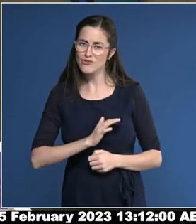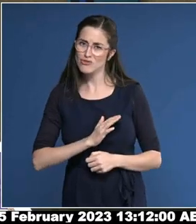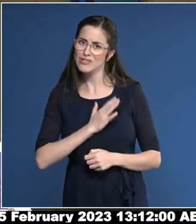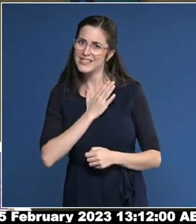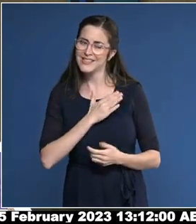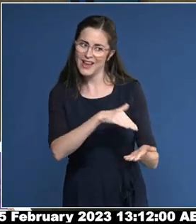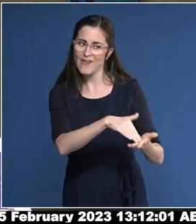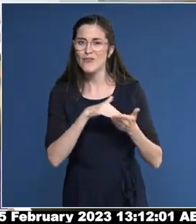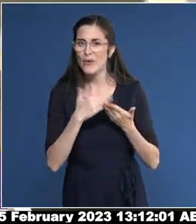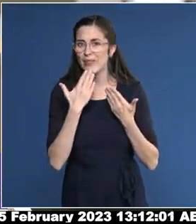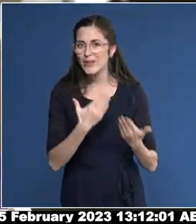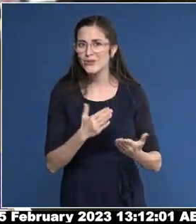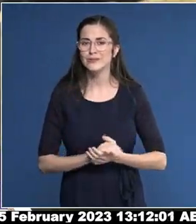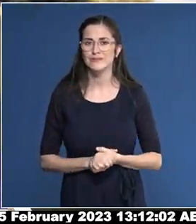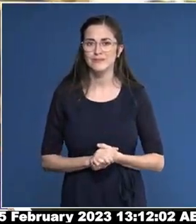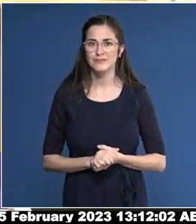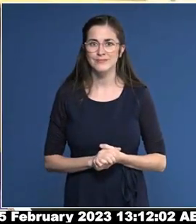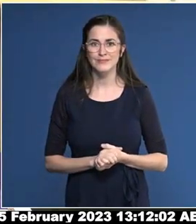Thank you. ASSOCIATE: The Royal Commission is adjourned.